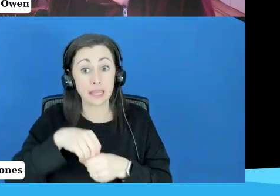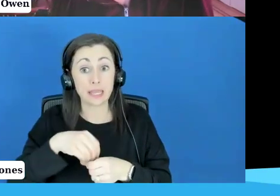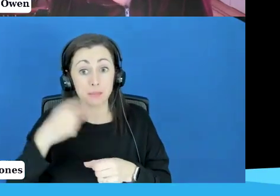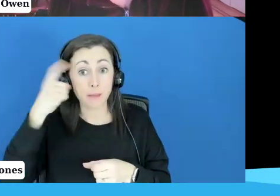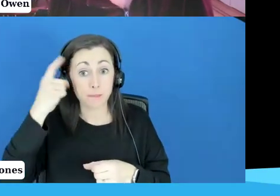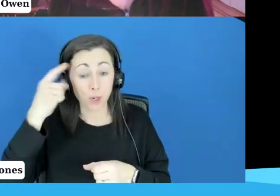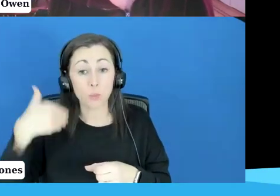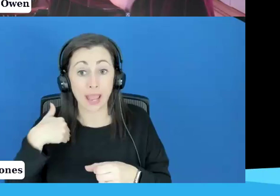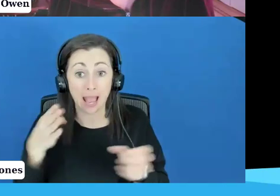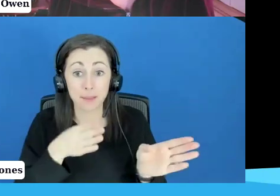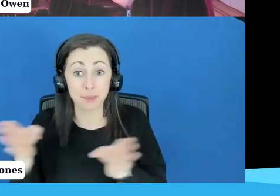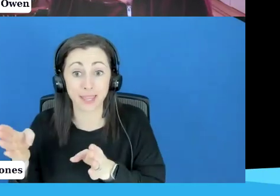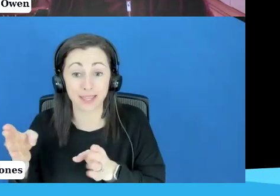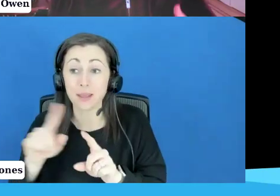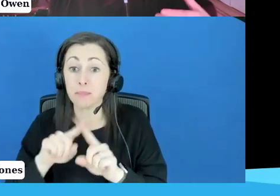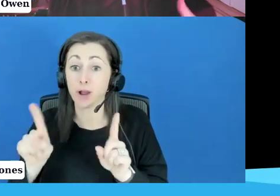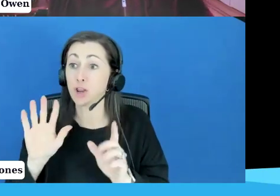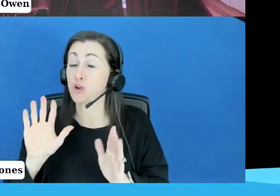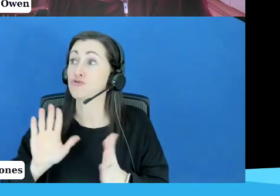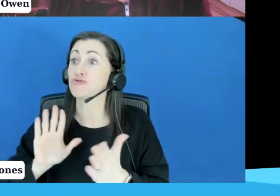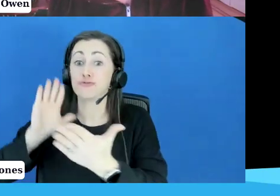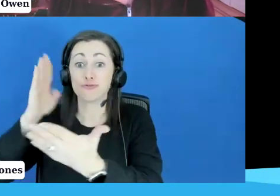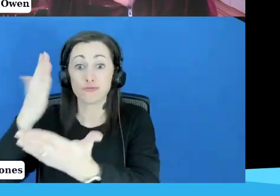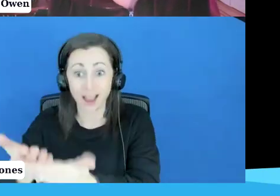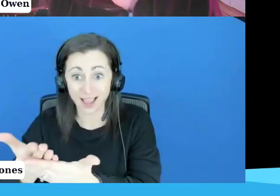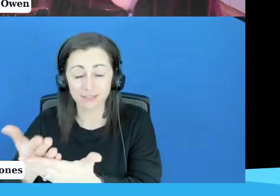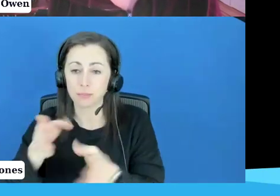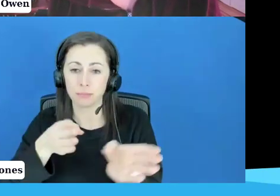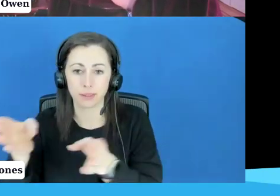We all know how plans go in real life, but when the kids are in school age, I'll go in.